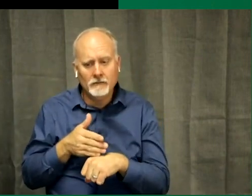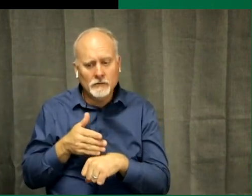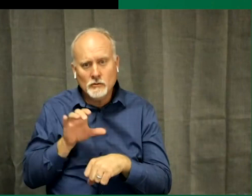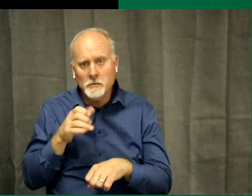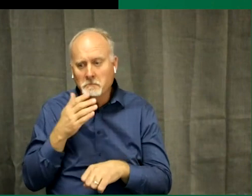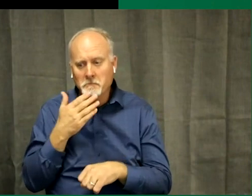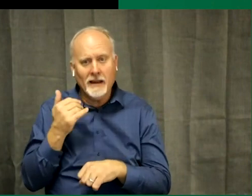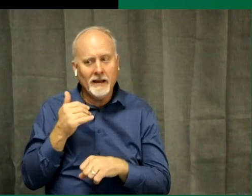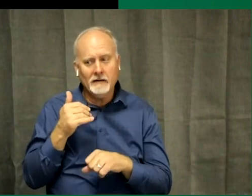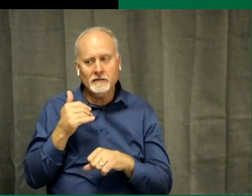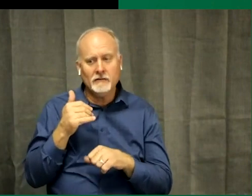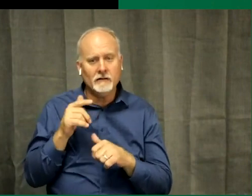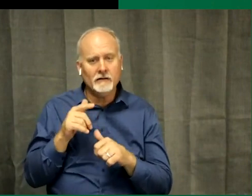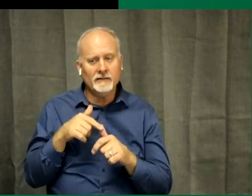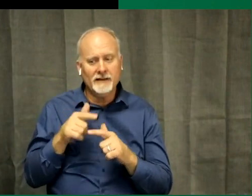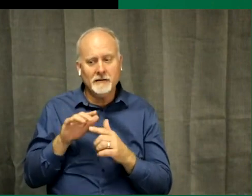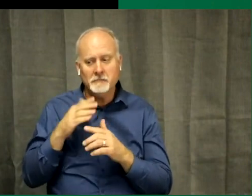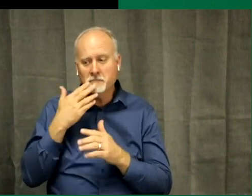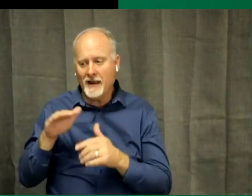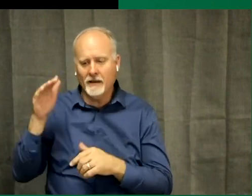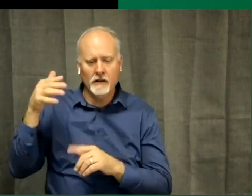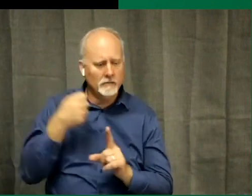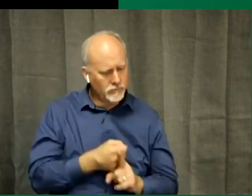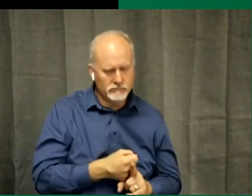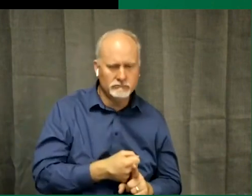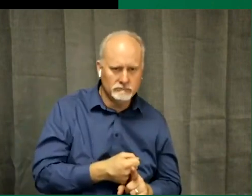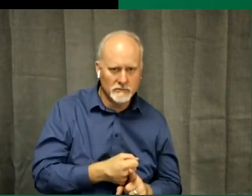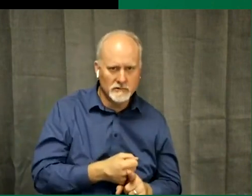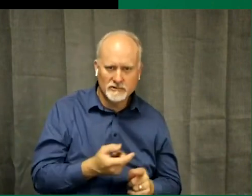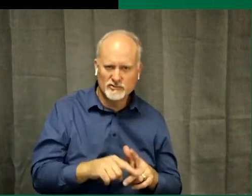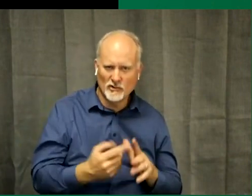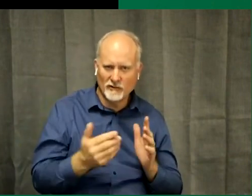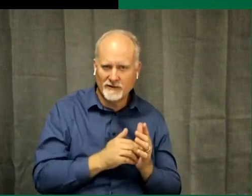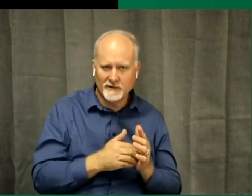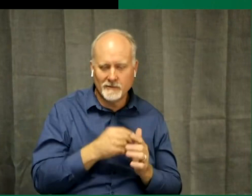things get bad and then it rolls back down and we start over but whatever we can do to help educate